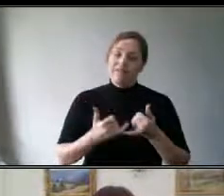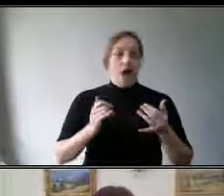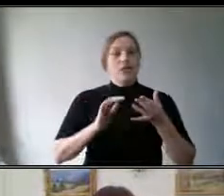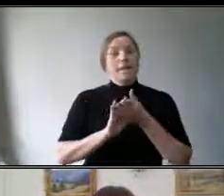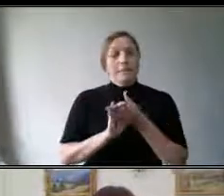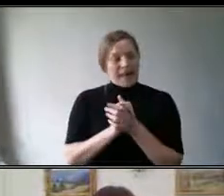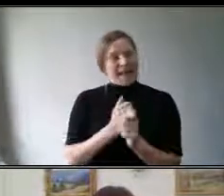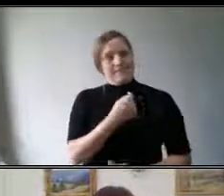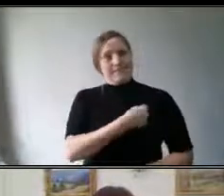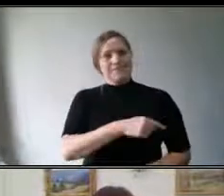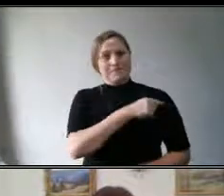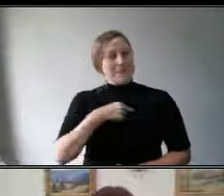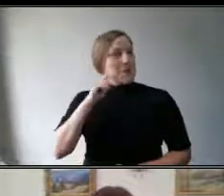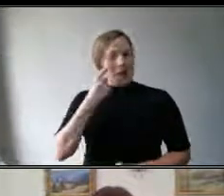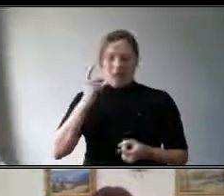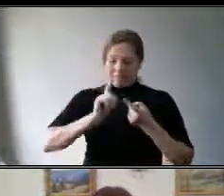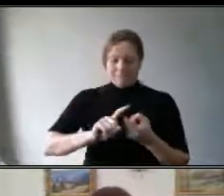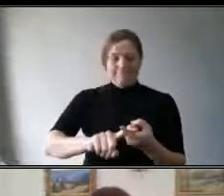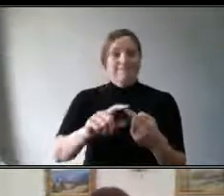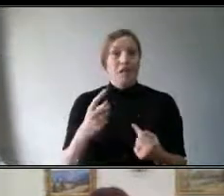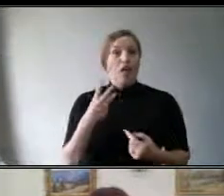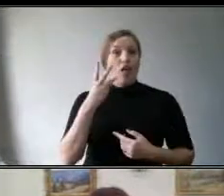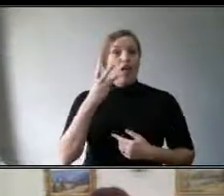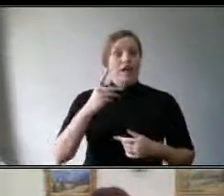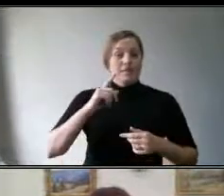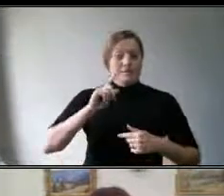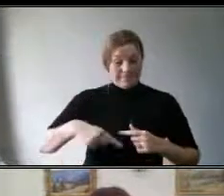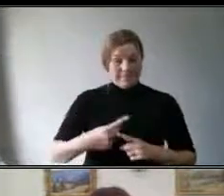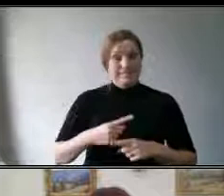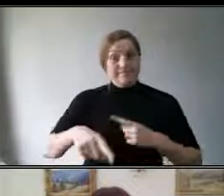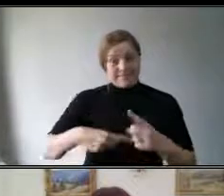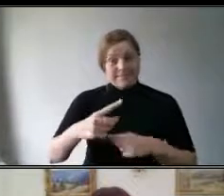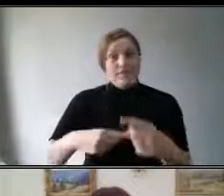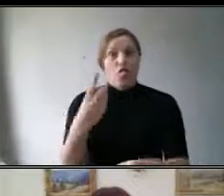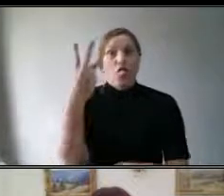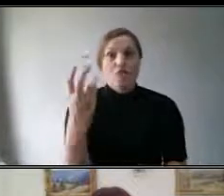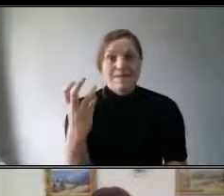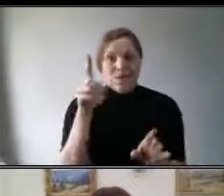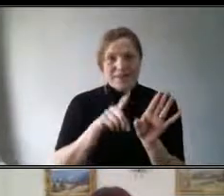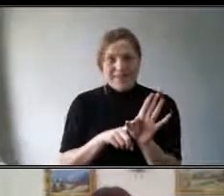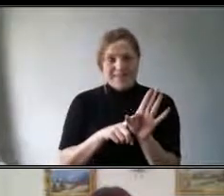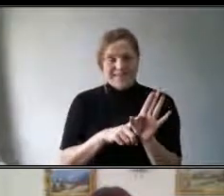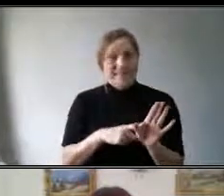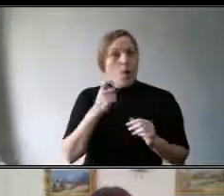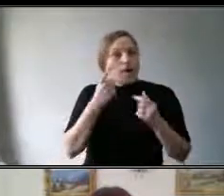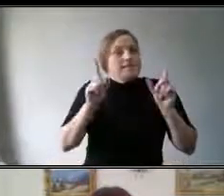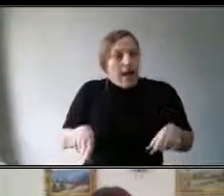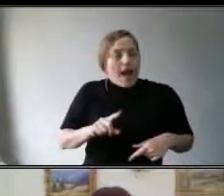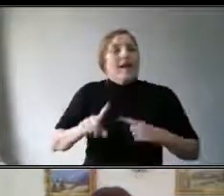again for the next three years starting in 2022 um it's a wonderful program that's had a big impact